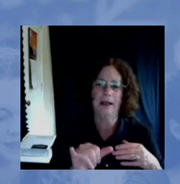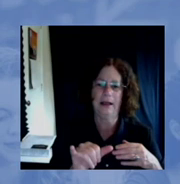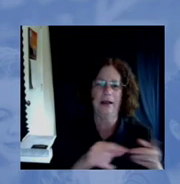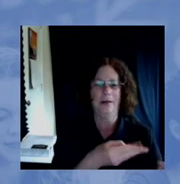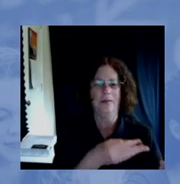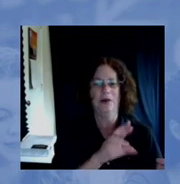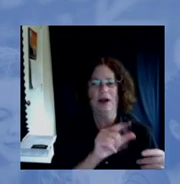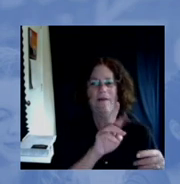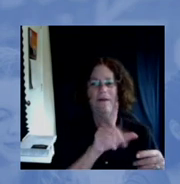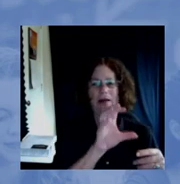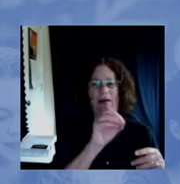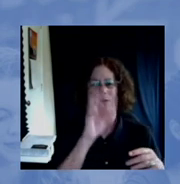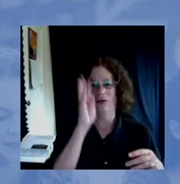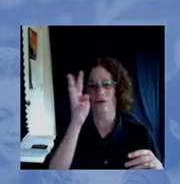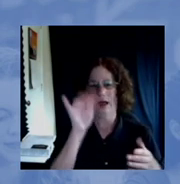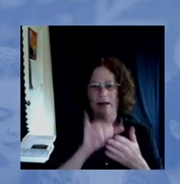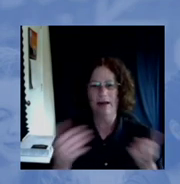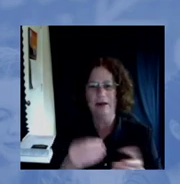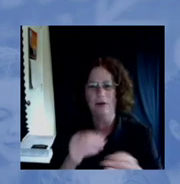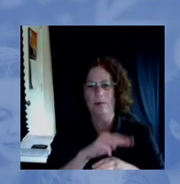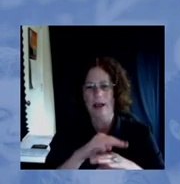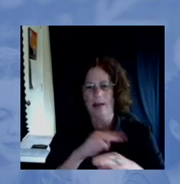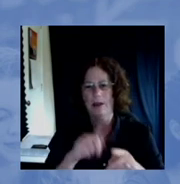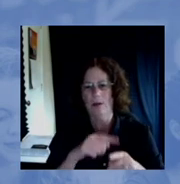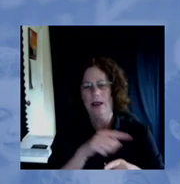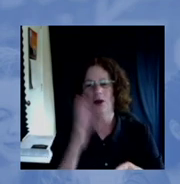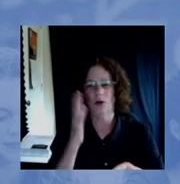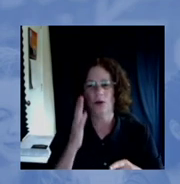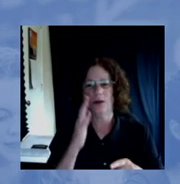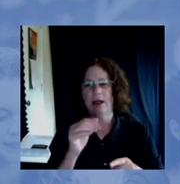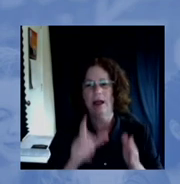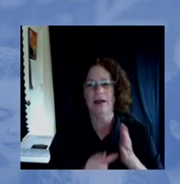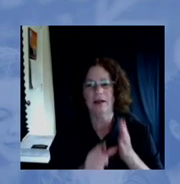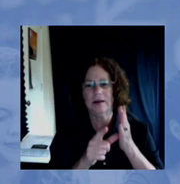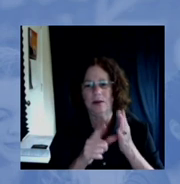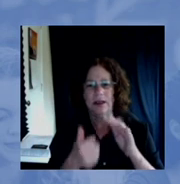IN MIAMI DADE WHEN HE WAS ASSOCIATED SUPERINTENDENT AND THAT'S GROWN BY LEAPS AND BOUNDS OVER